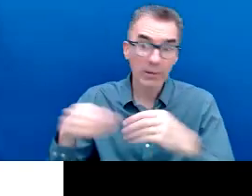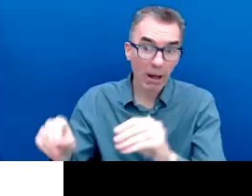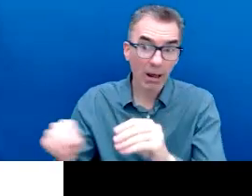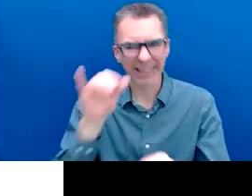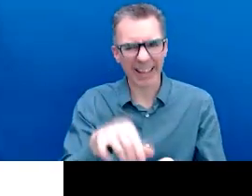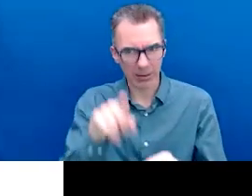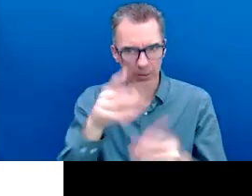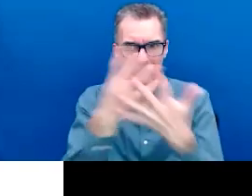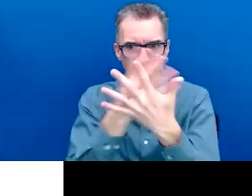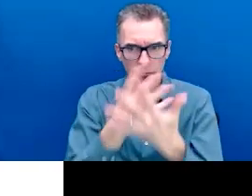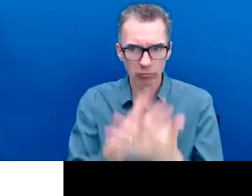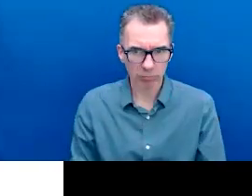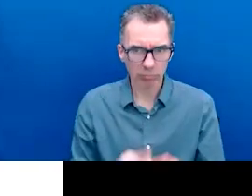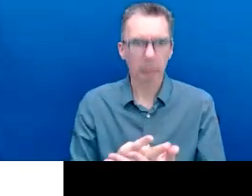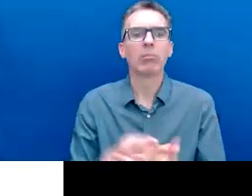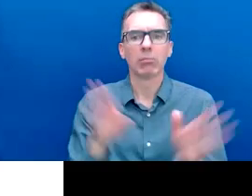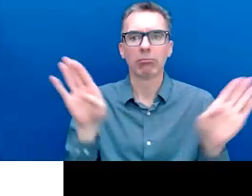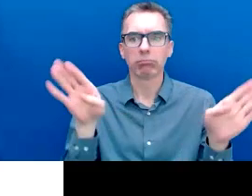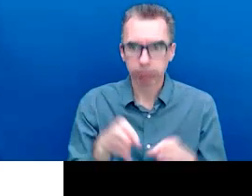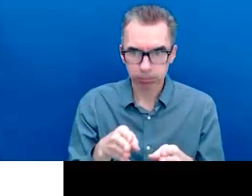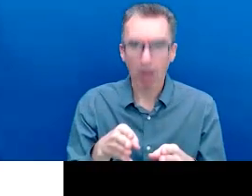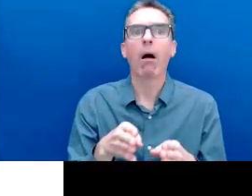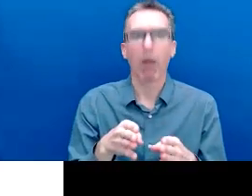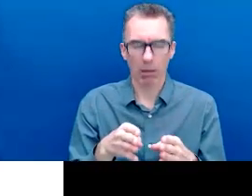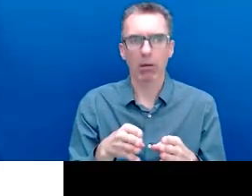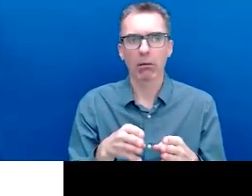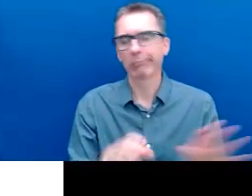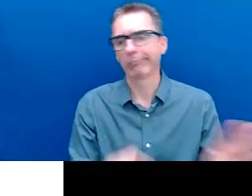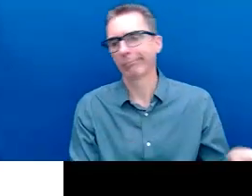Then you can, browse all of those Google results